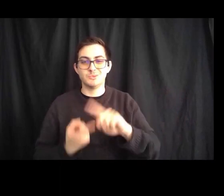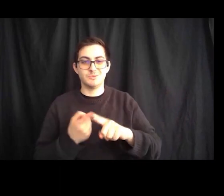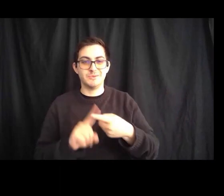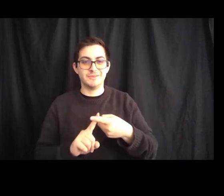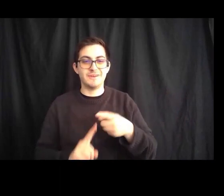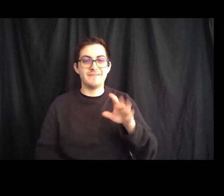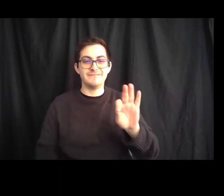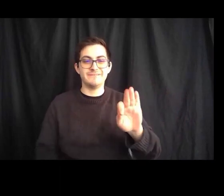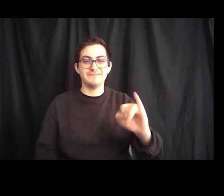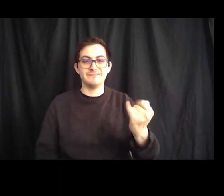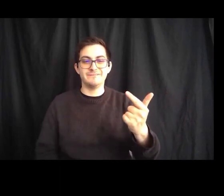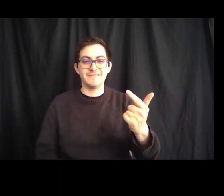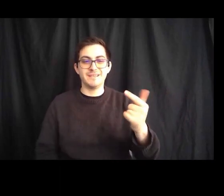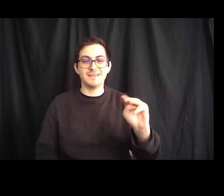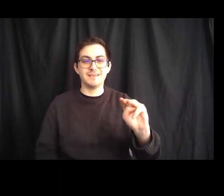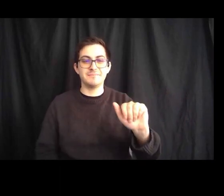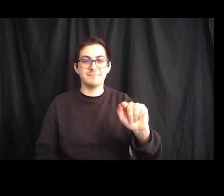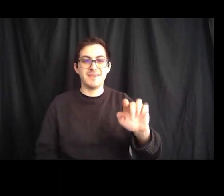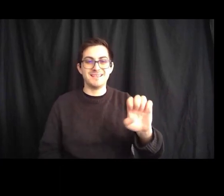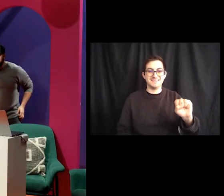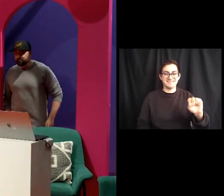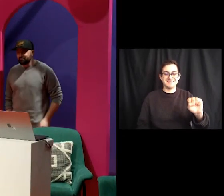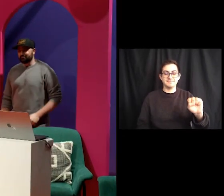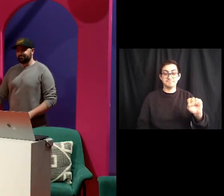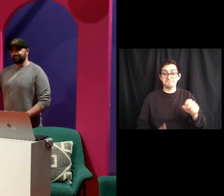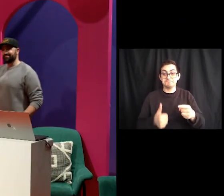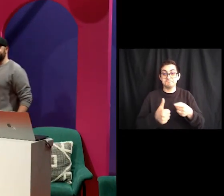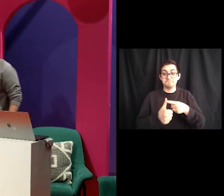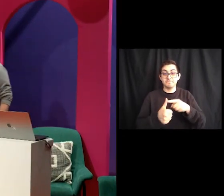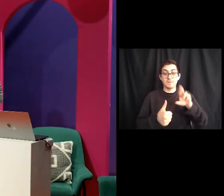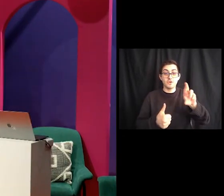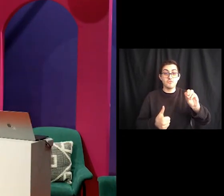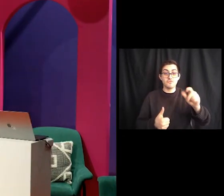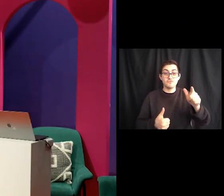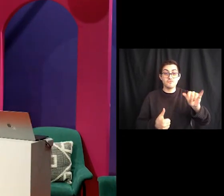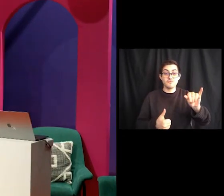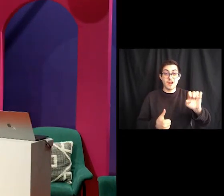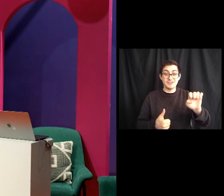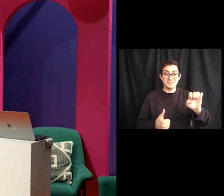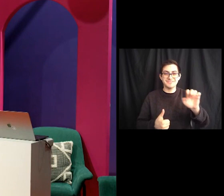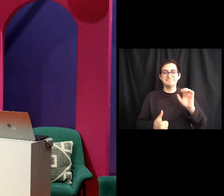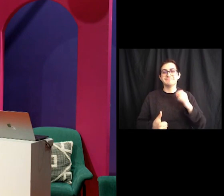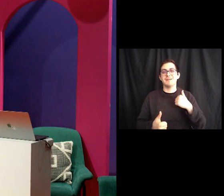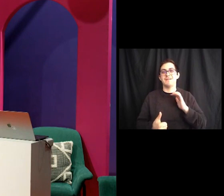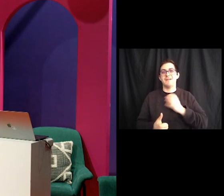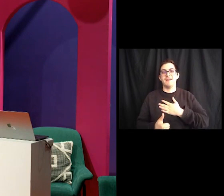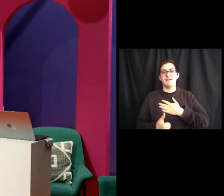Raji, who is our beloved designer advocate here at Figma.